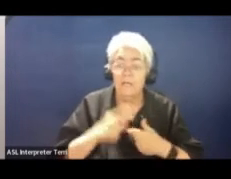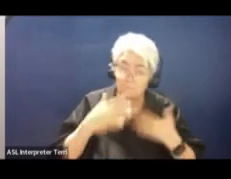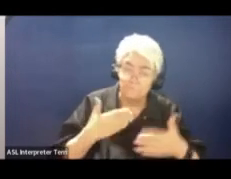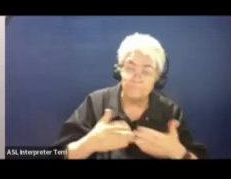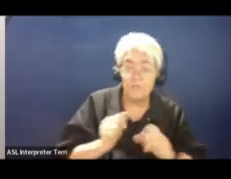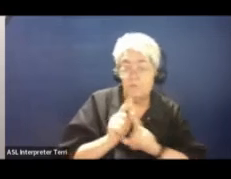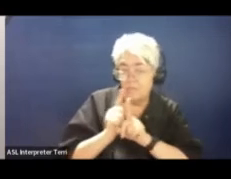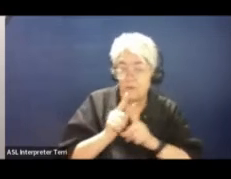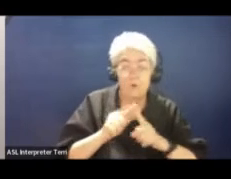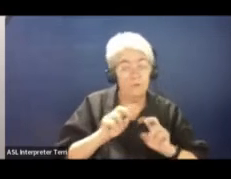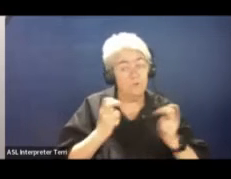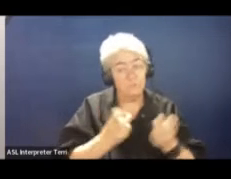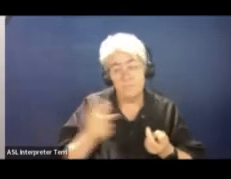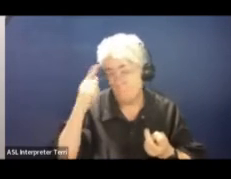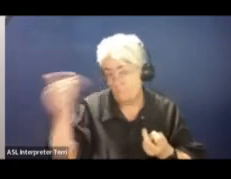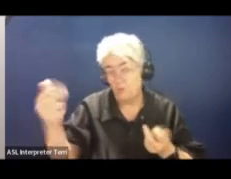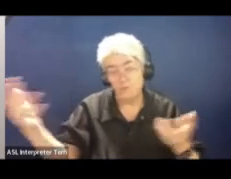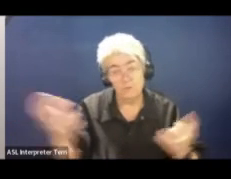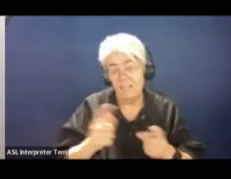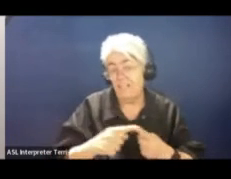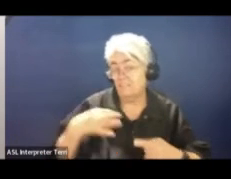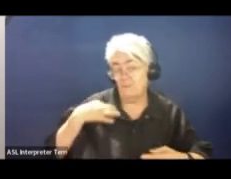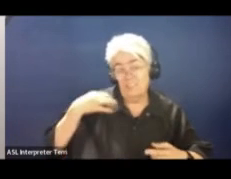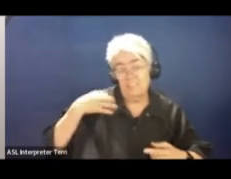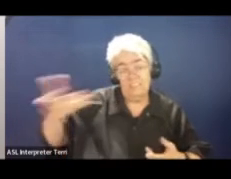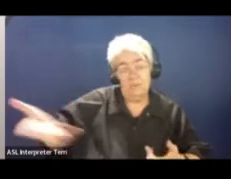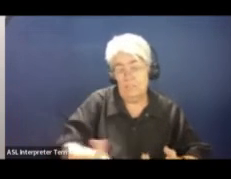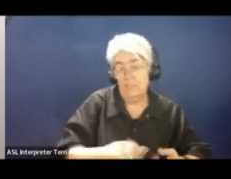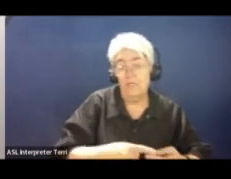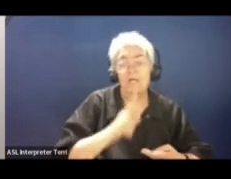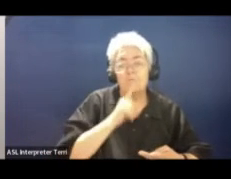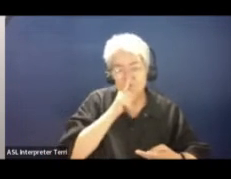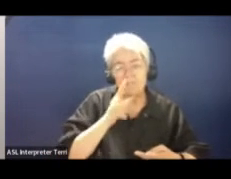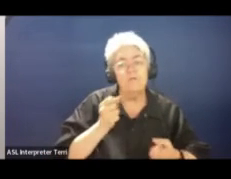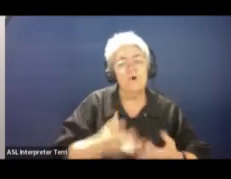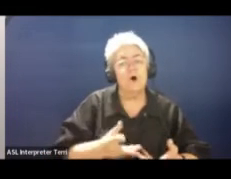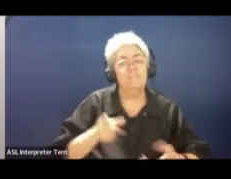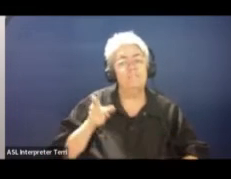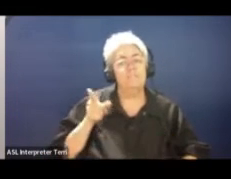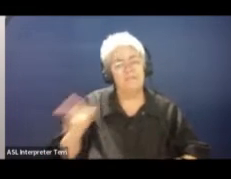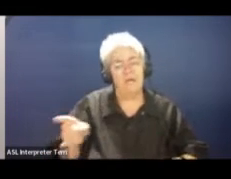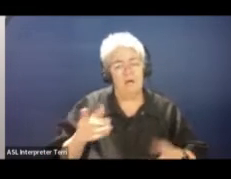these groups if you want to, again, they're voluntary, that really creates buy in when it's someone's own choice to be like,